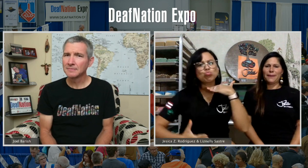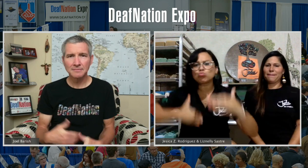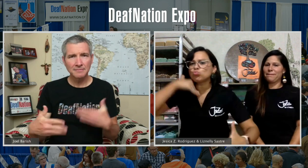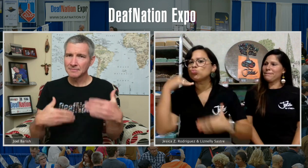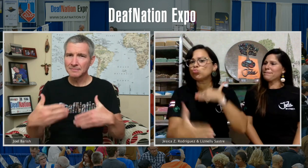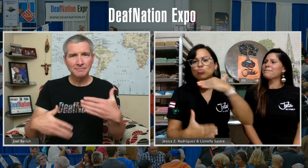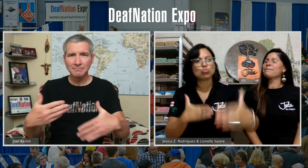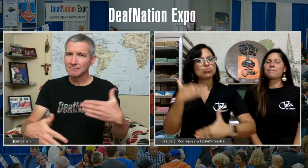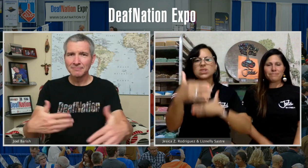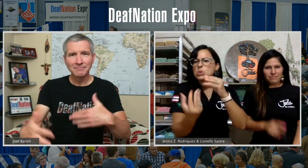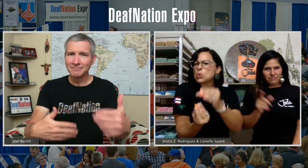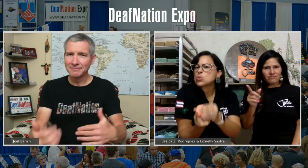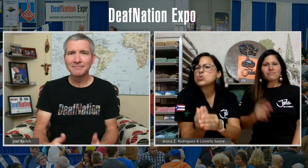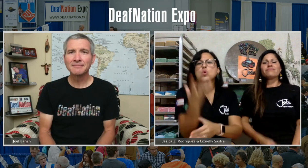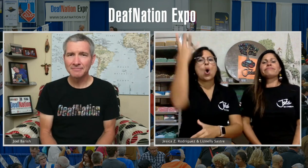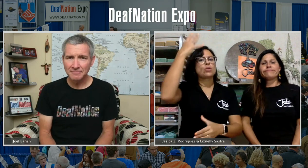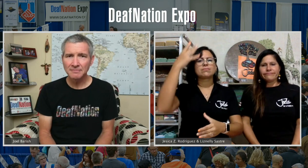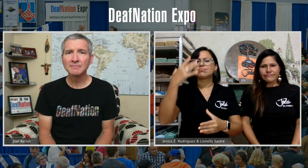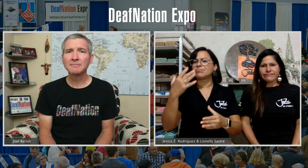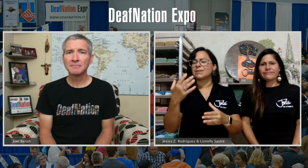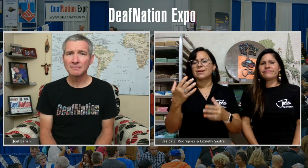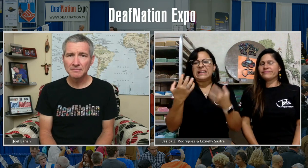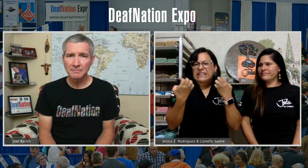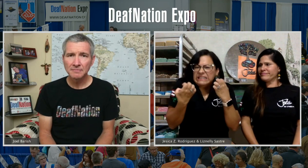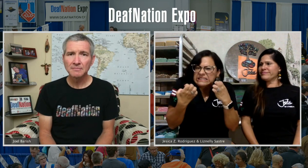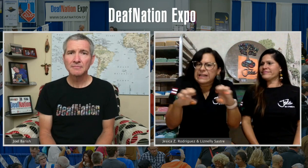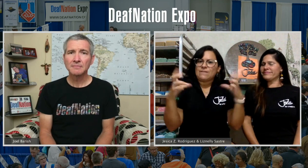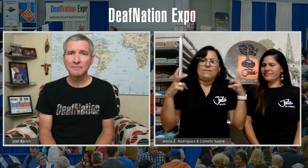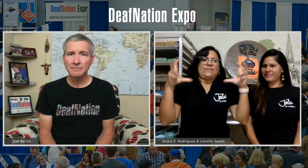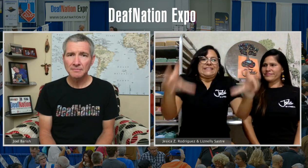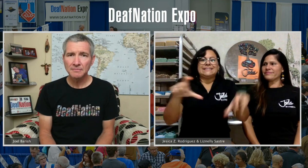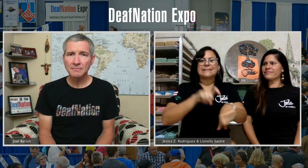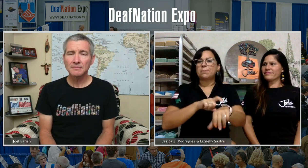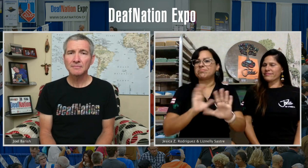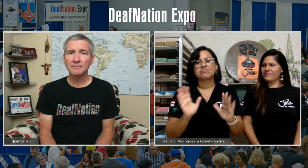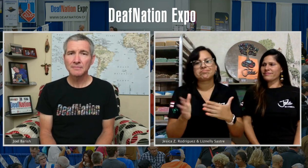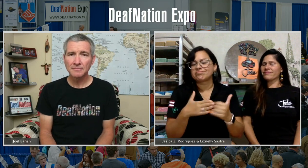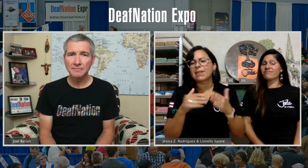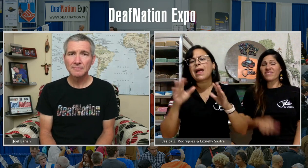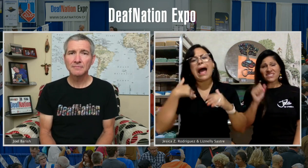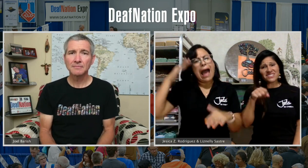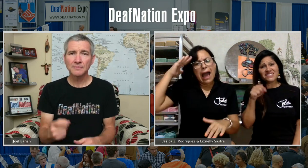We can go on on our own and grow with more effort and invest our time.